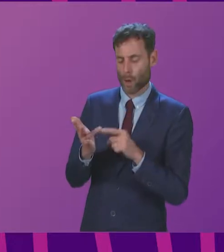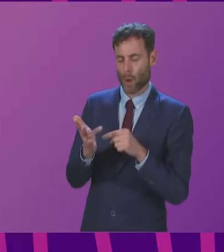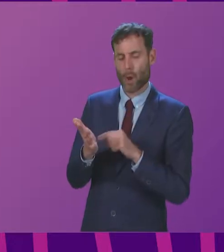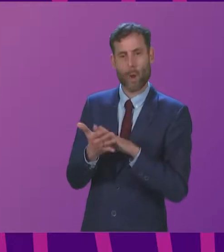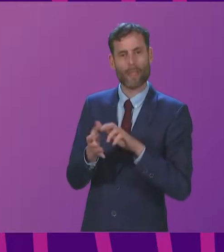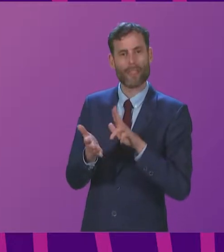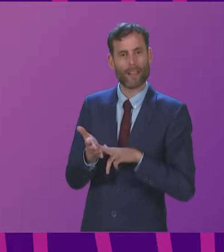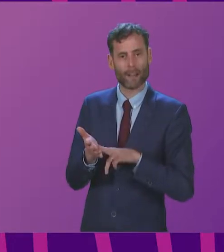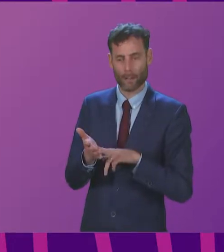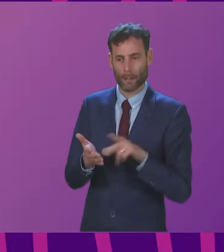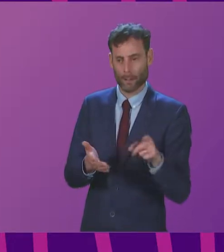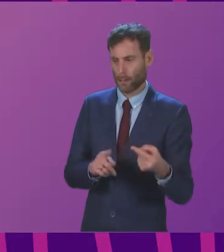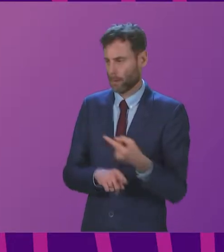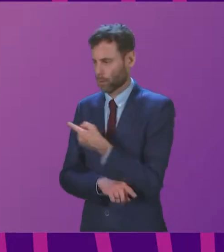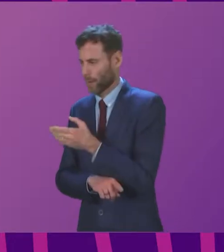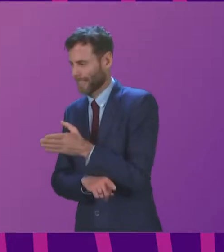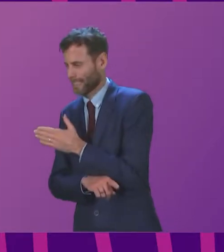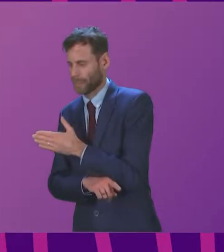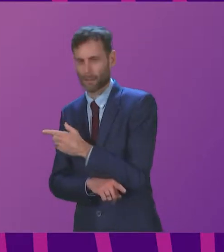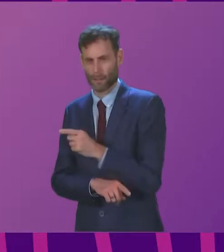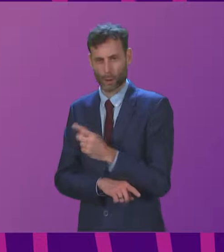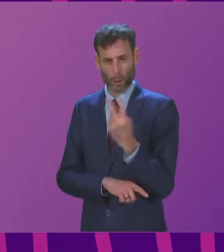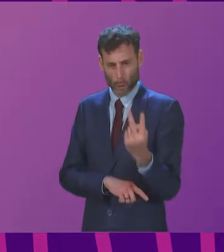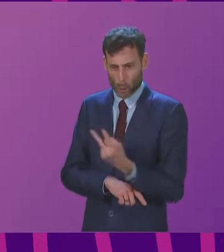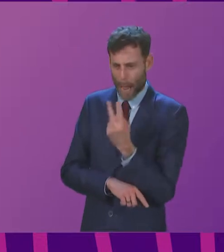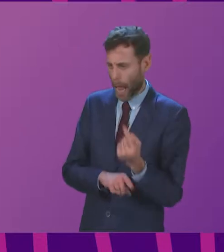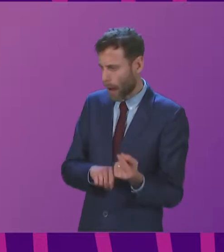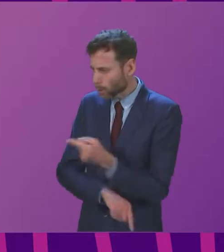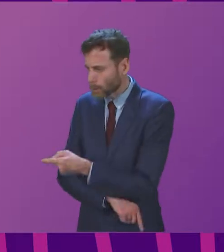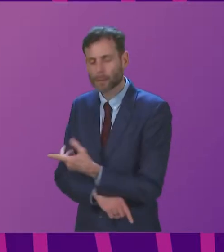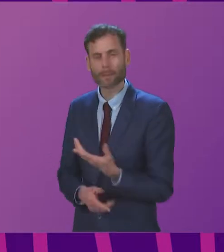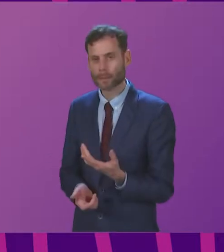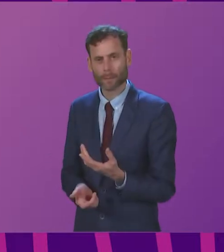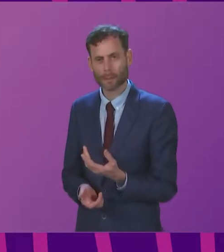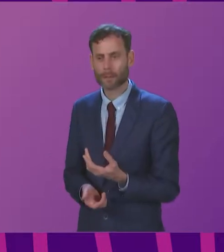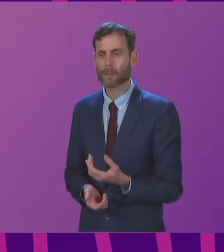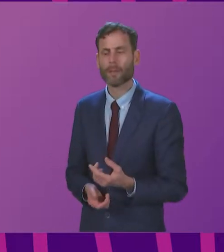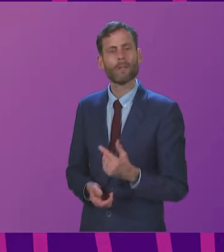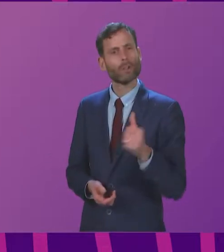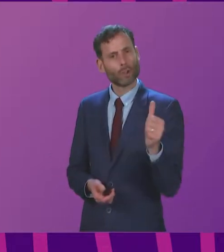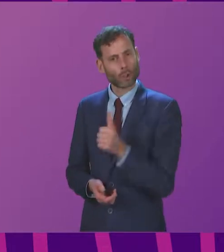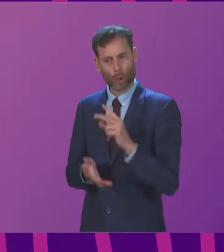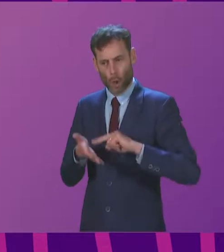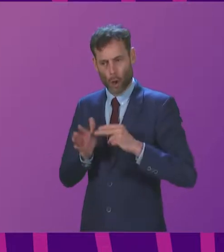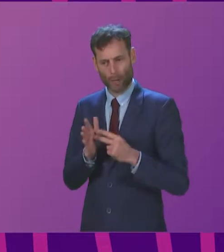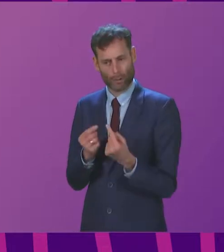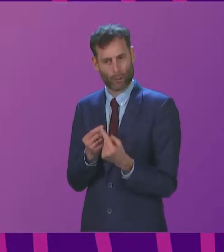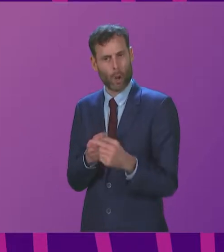East Lothian and Midlothian, which involves a journey of up to two hours by public transport. Constituents are able to arrange new appointments easily through the local